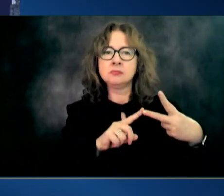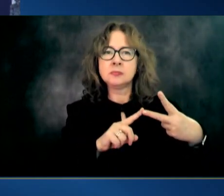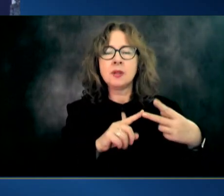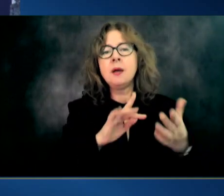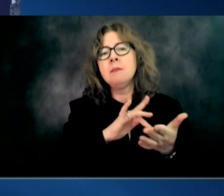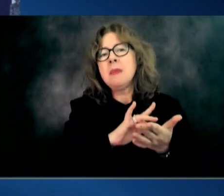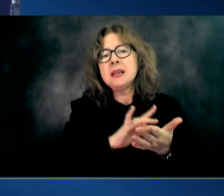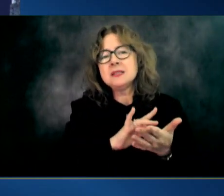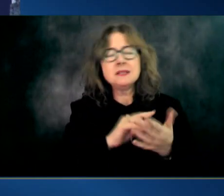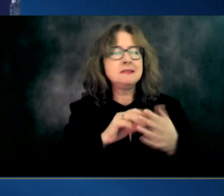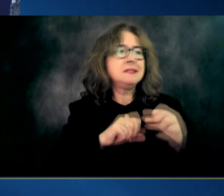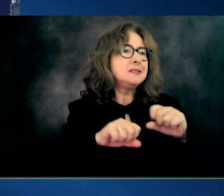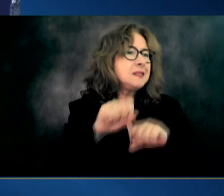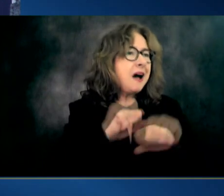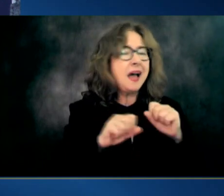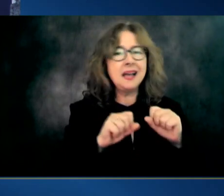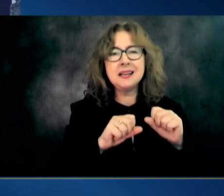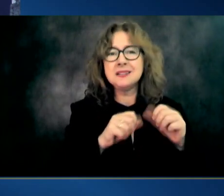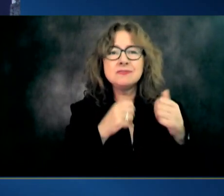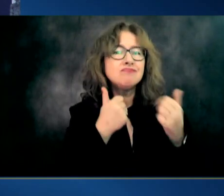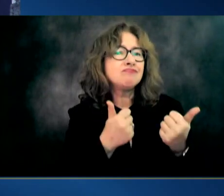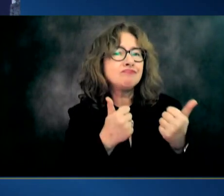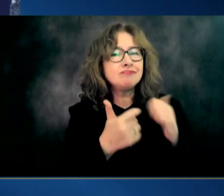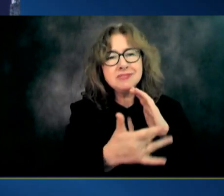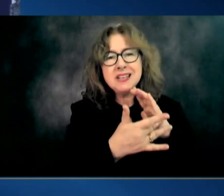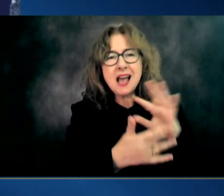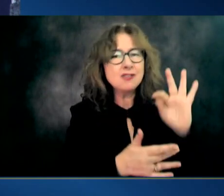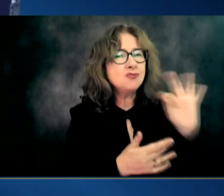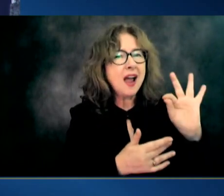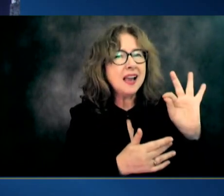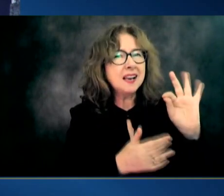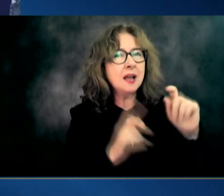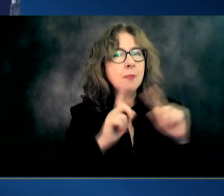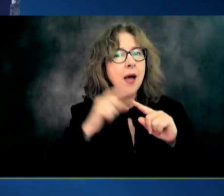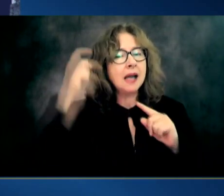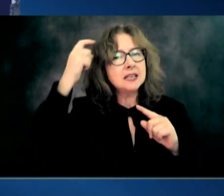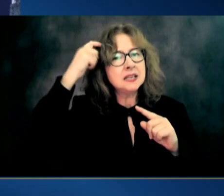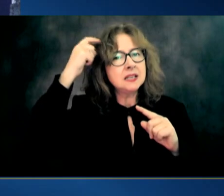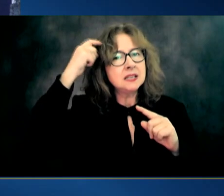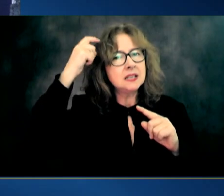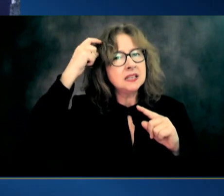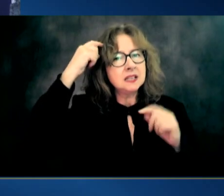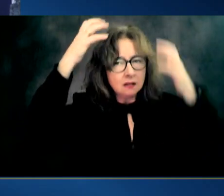and all of those things are Very important. But what's going on up here is equally as important.